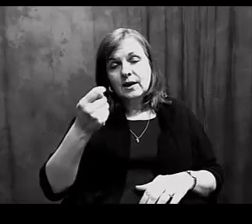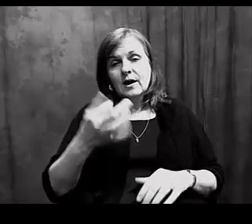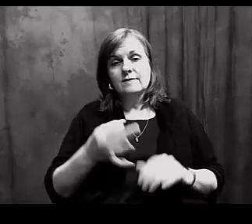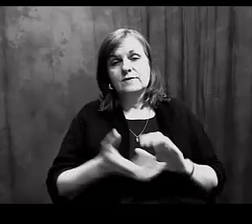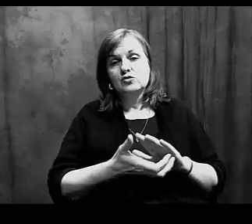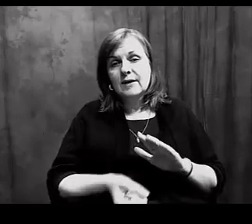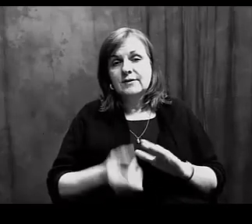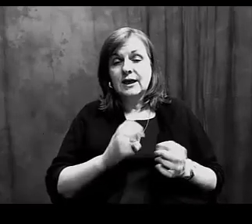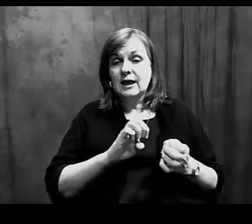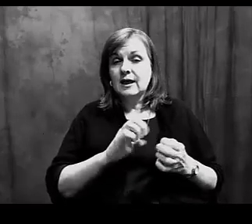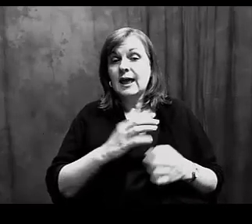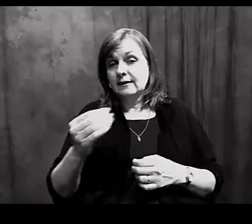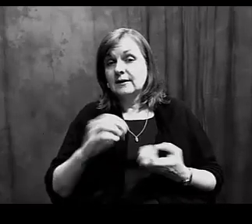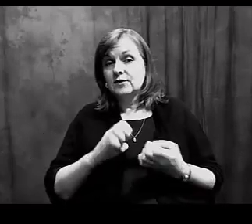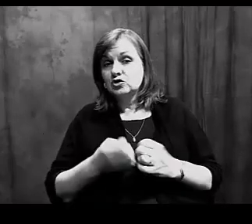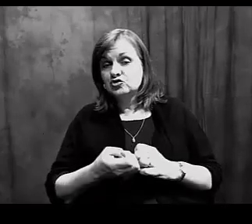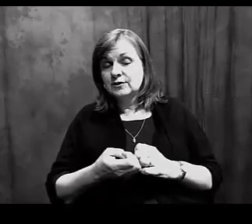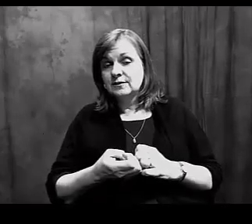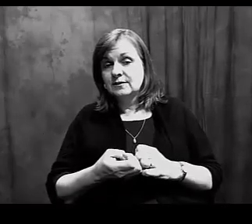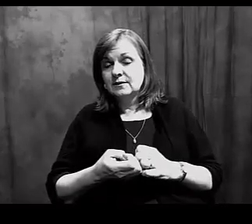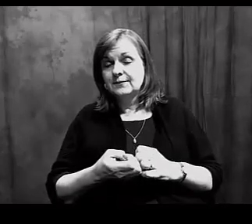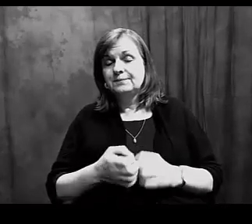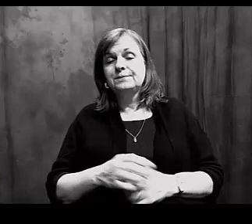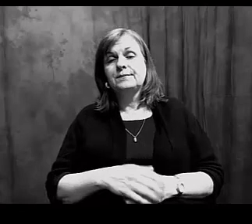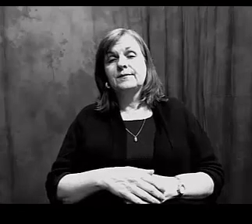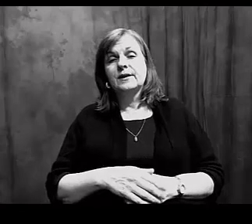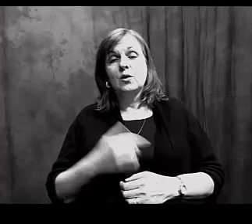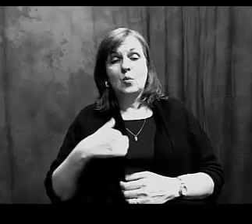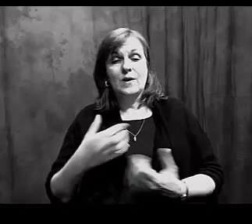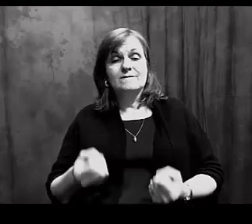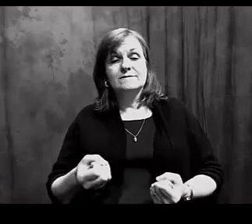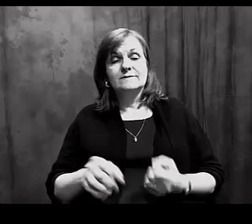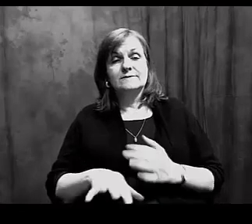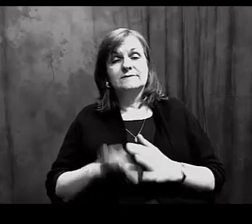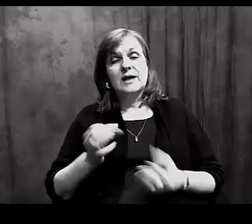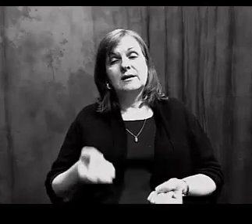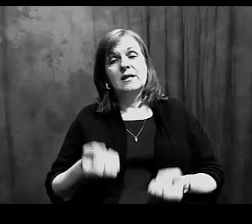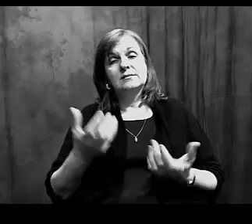this theory and we're finding new evidence that supports the theory